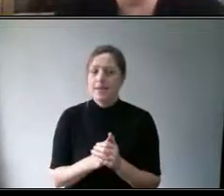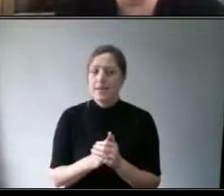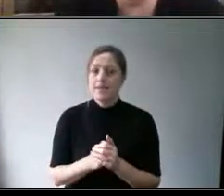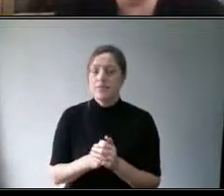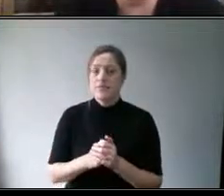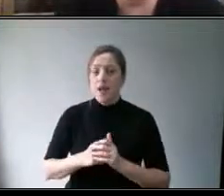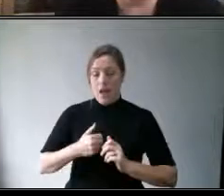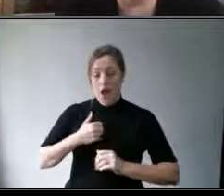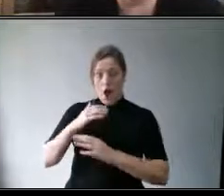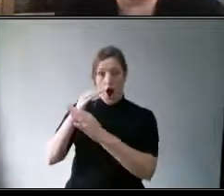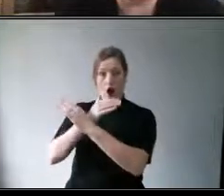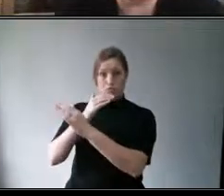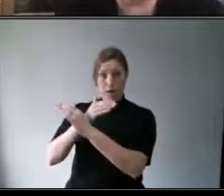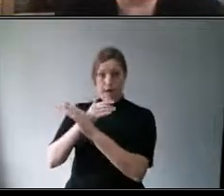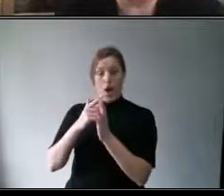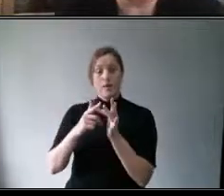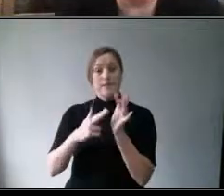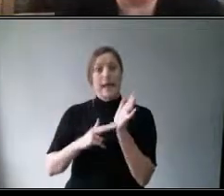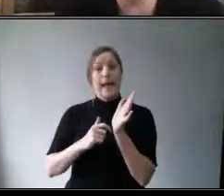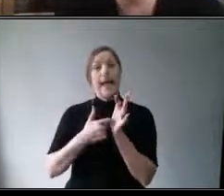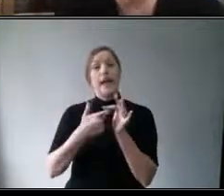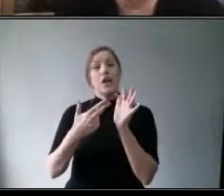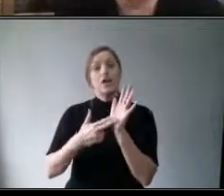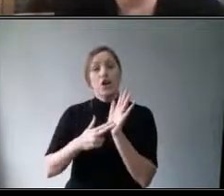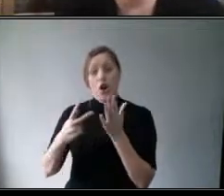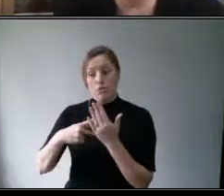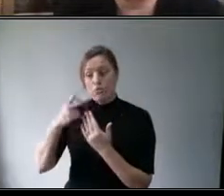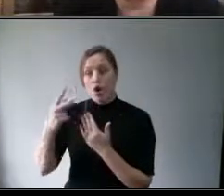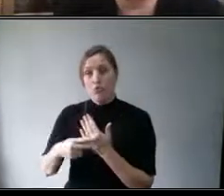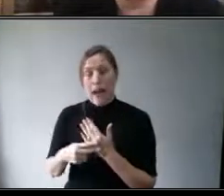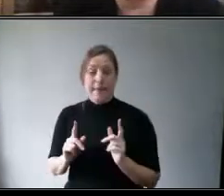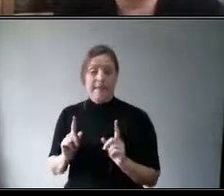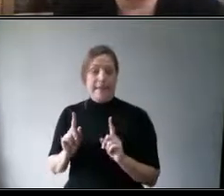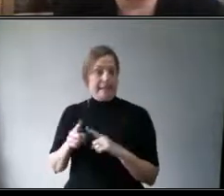a completely different area with a completely different um energy this year so i second that